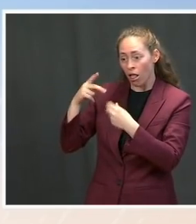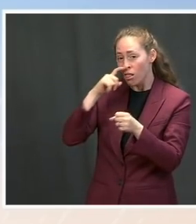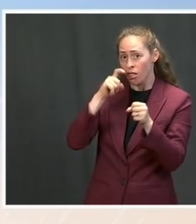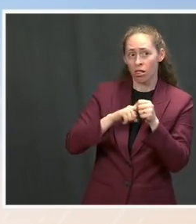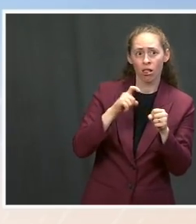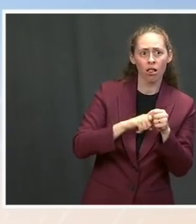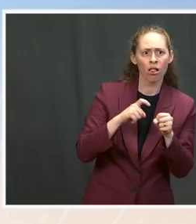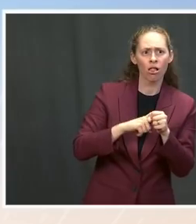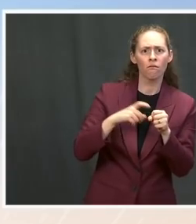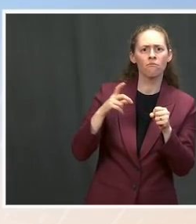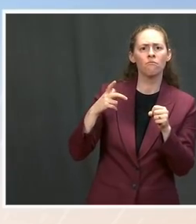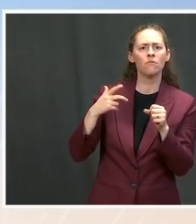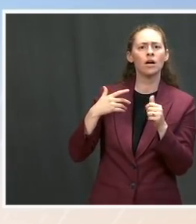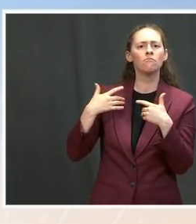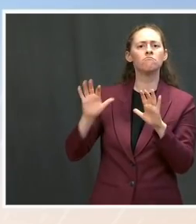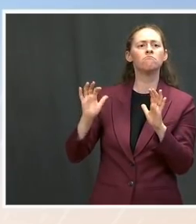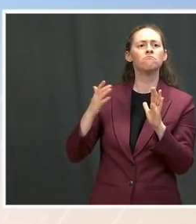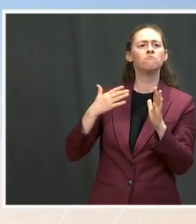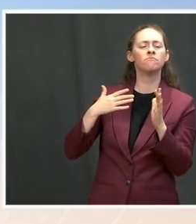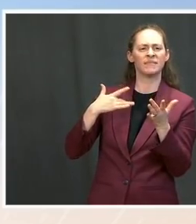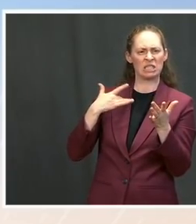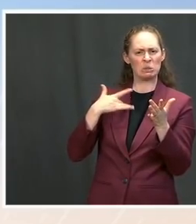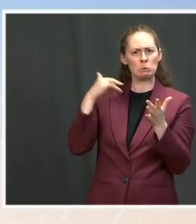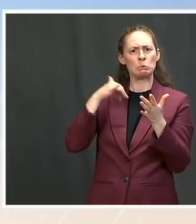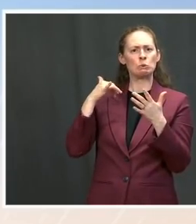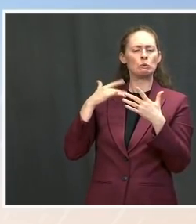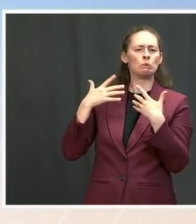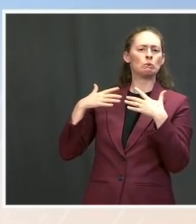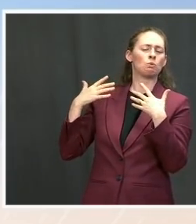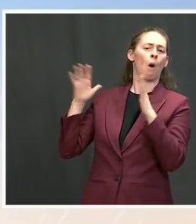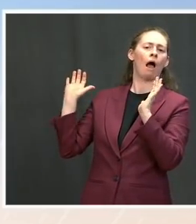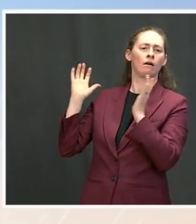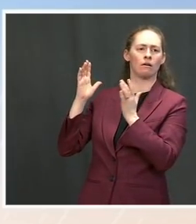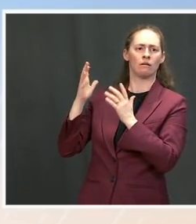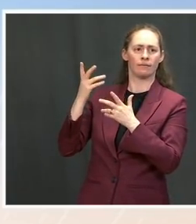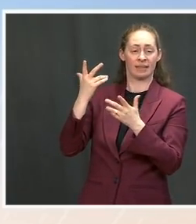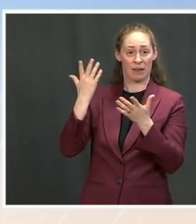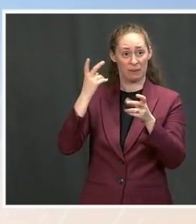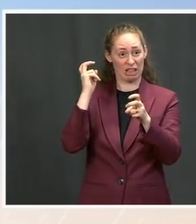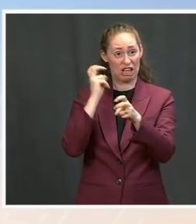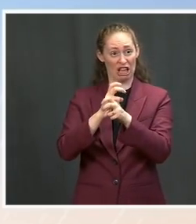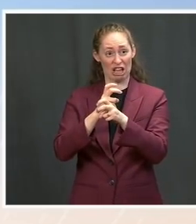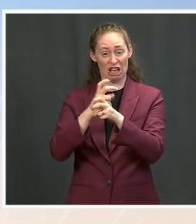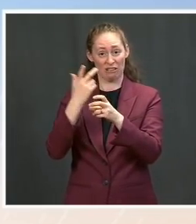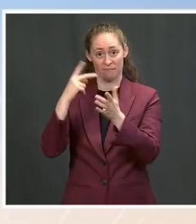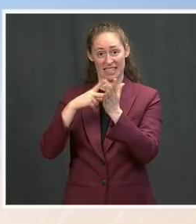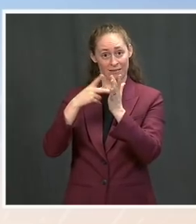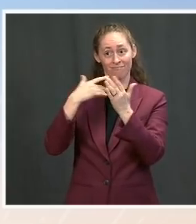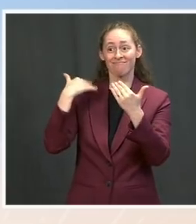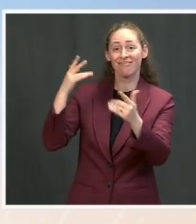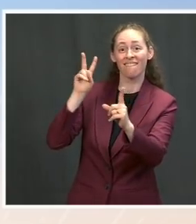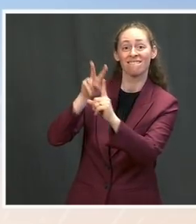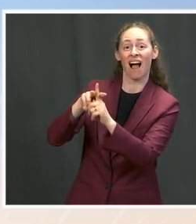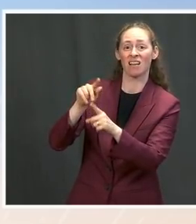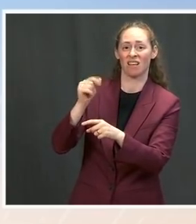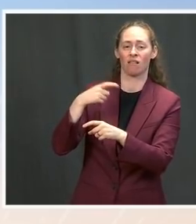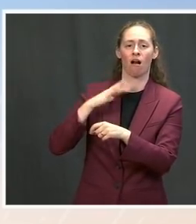along with that it would just make filing your taxes a whole lot tougher. Ms. Psaki: It's alre- -- it's already a pain. The Press: It's already a pain.